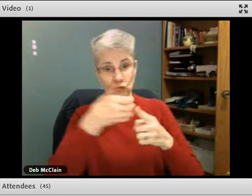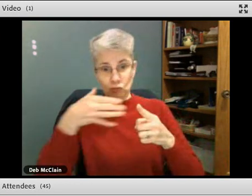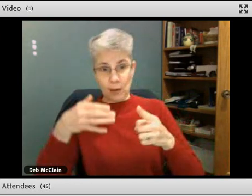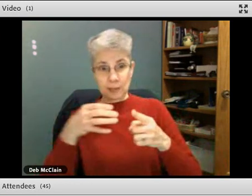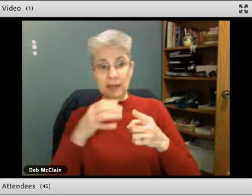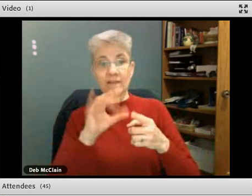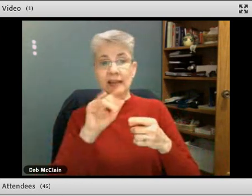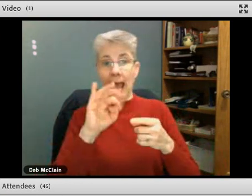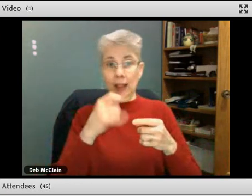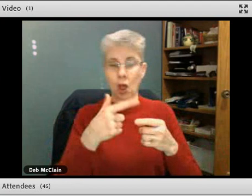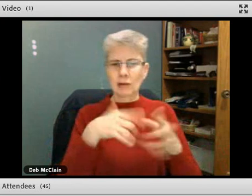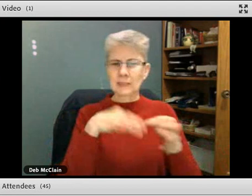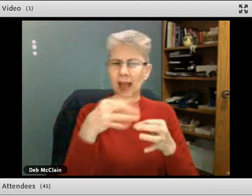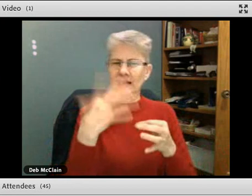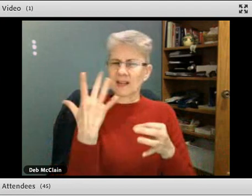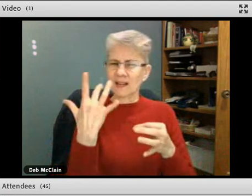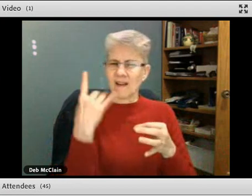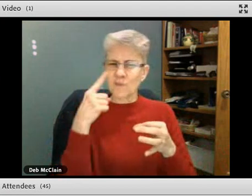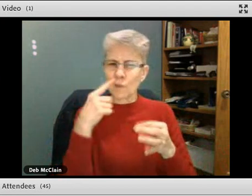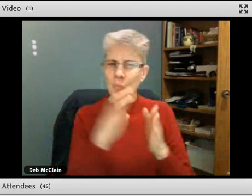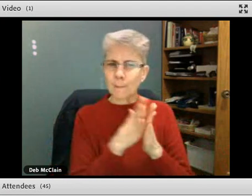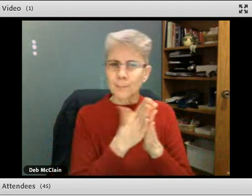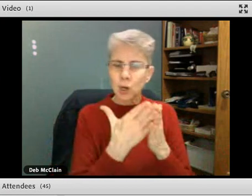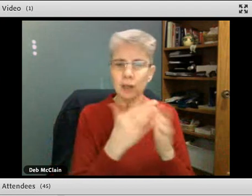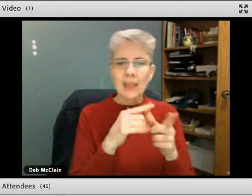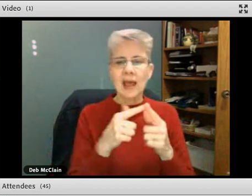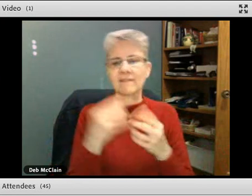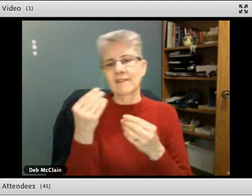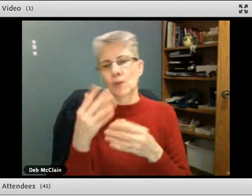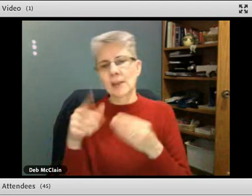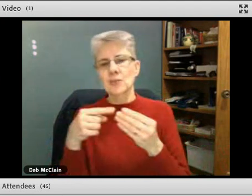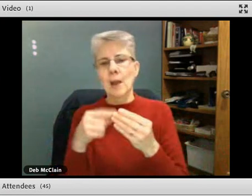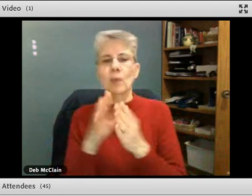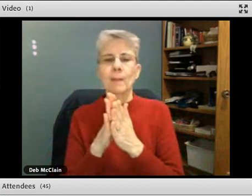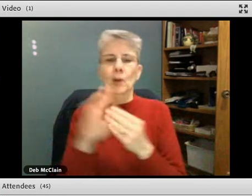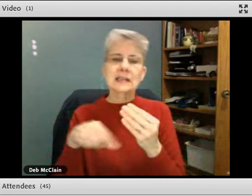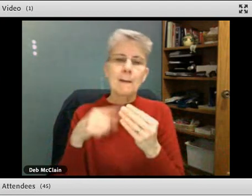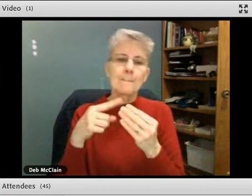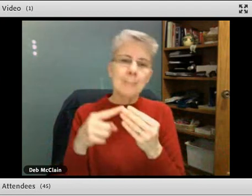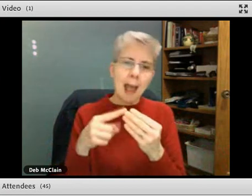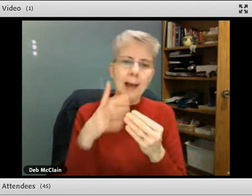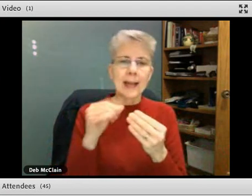but then you also have information about what the book is about and where it fits in the rest of your collection.